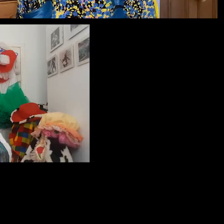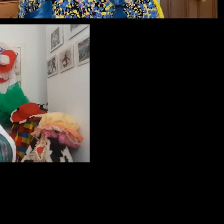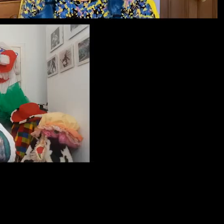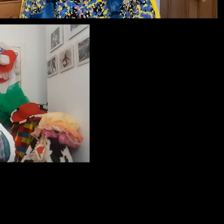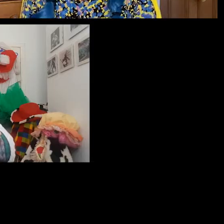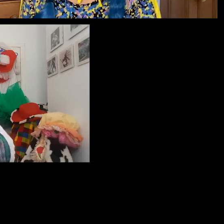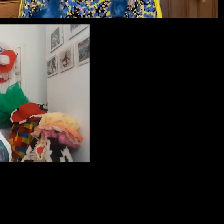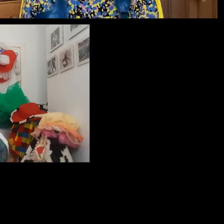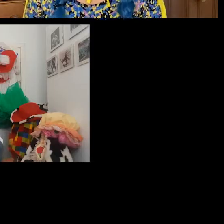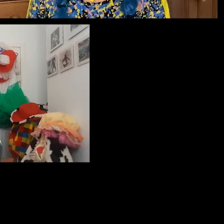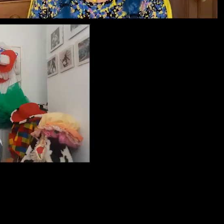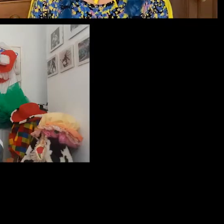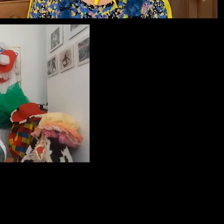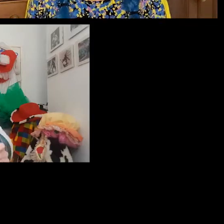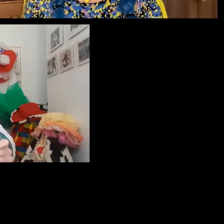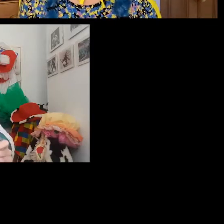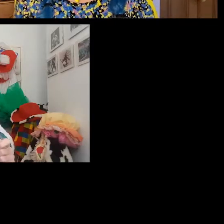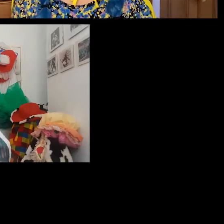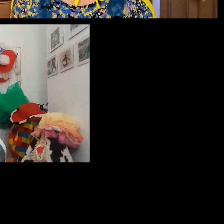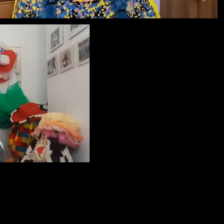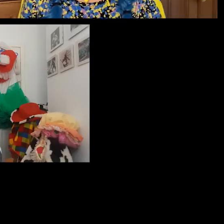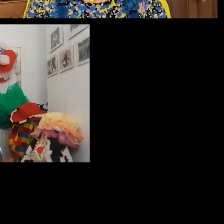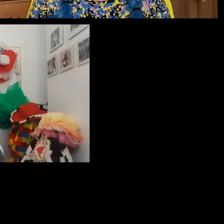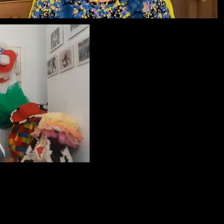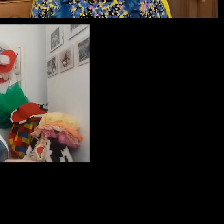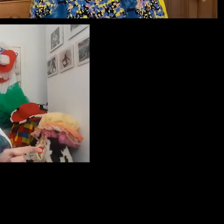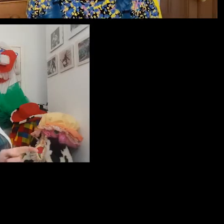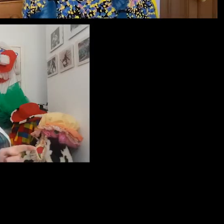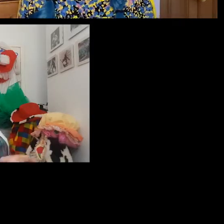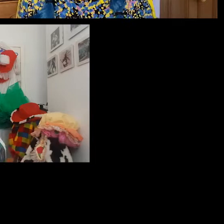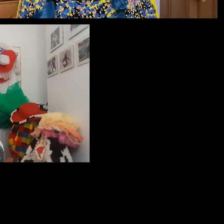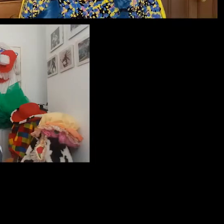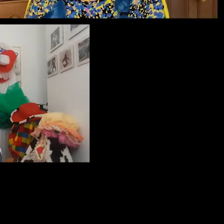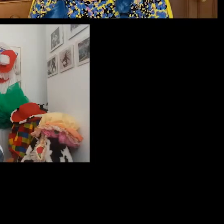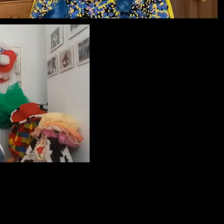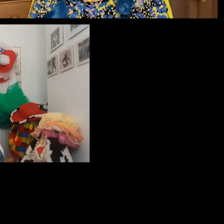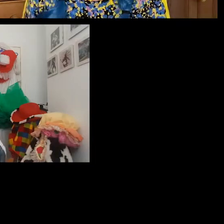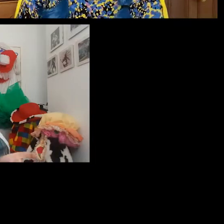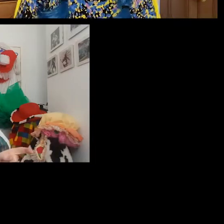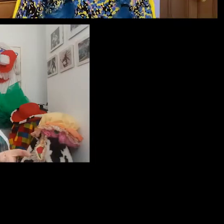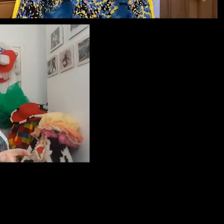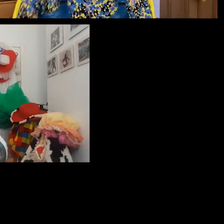#All singing Well I’m glad it isnae Christmas everyday